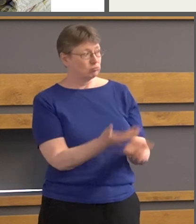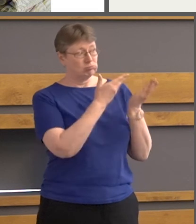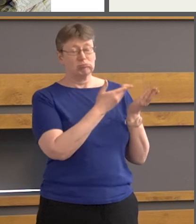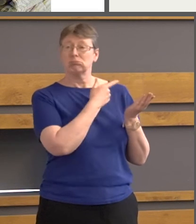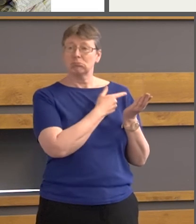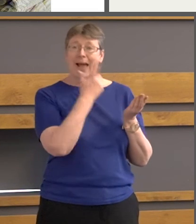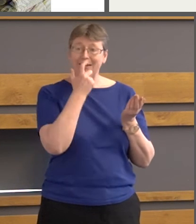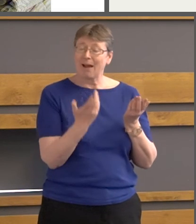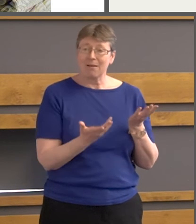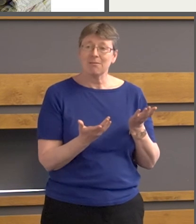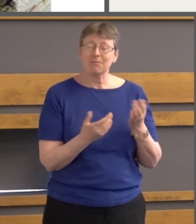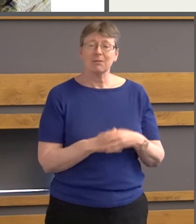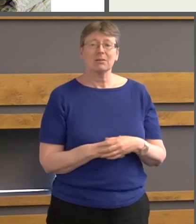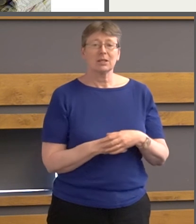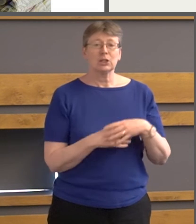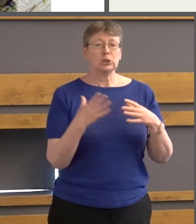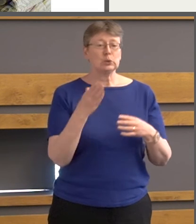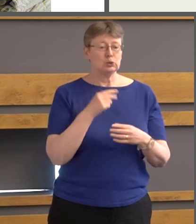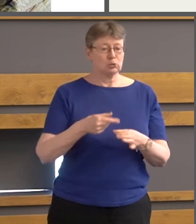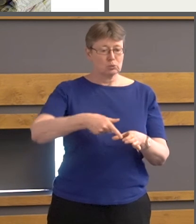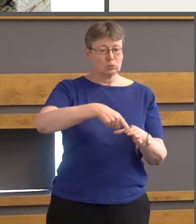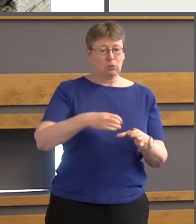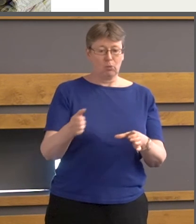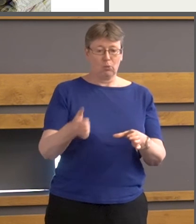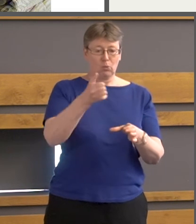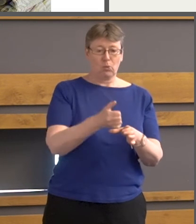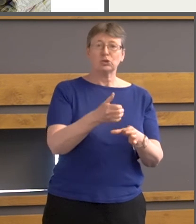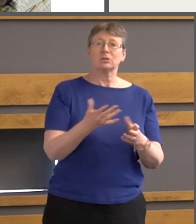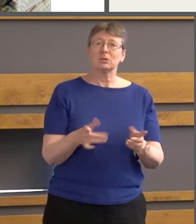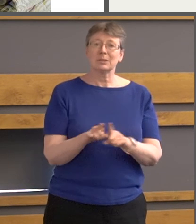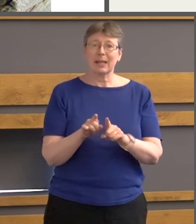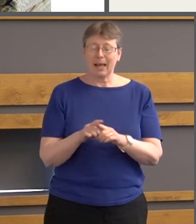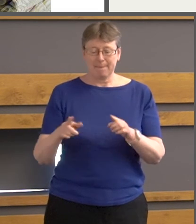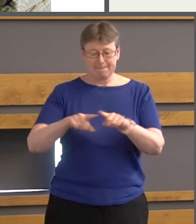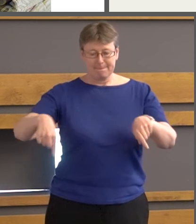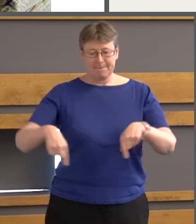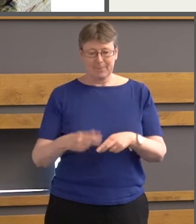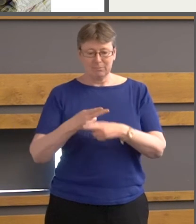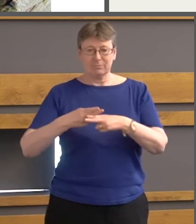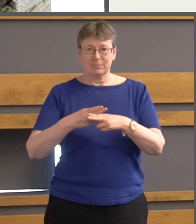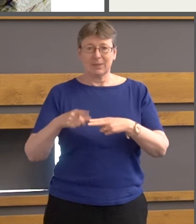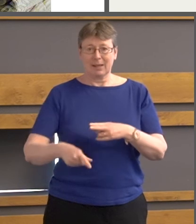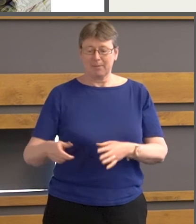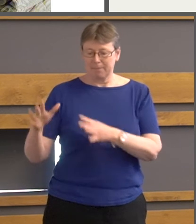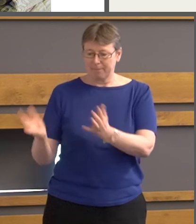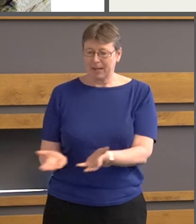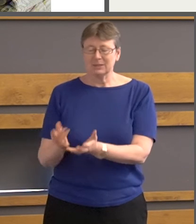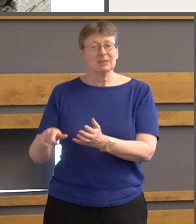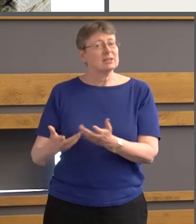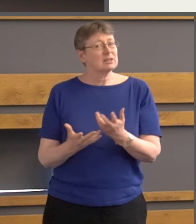We used coasters and place mats and baskets, all made of jute.